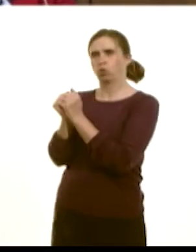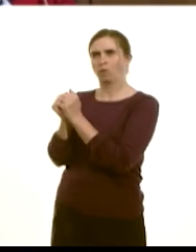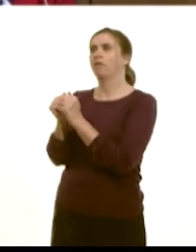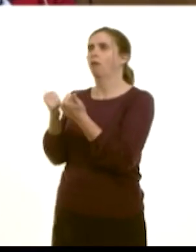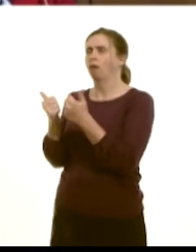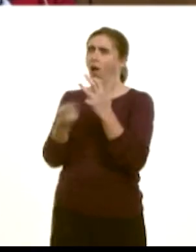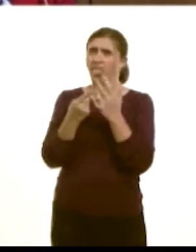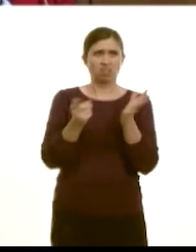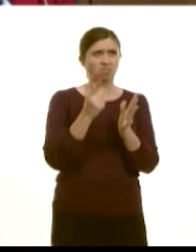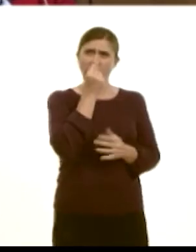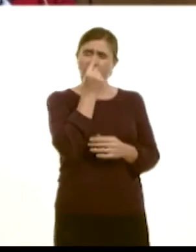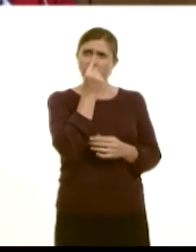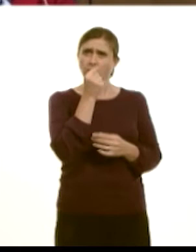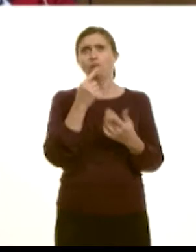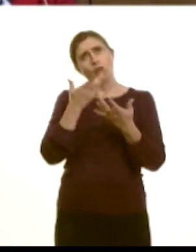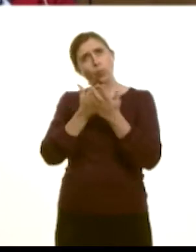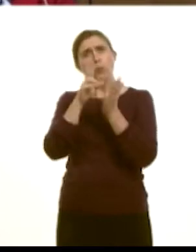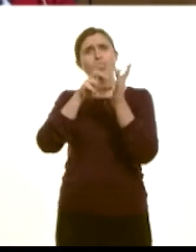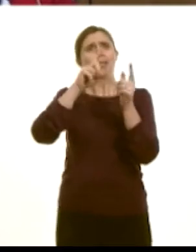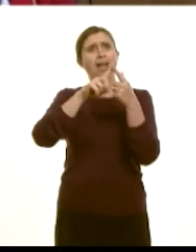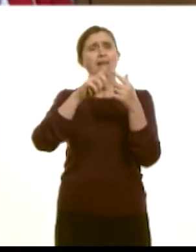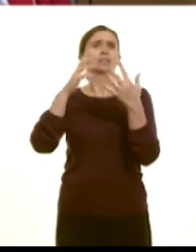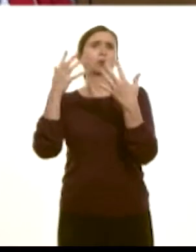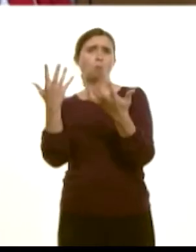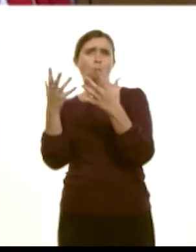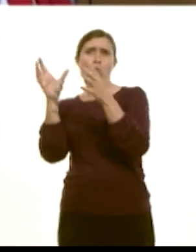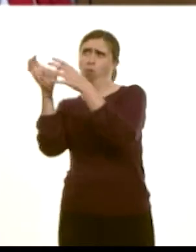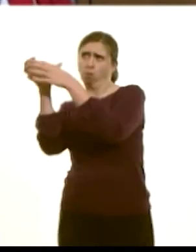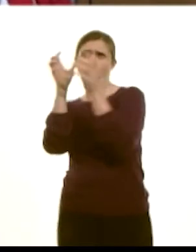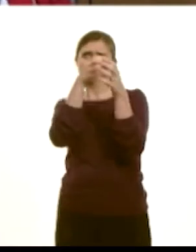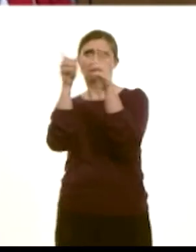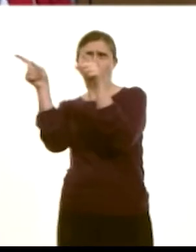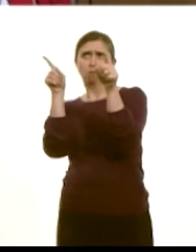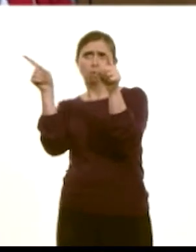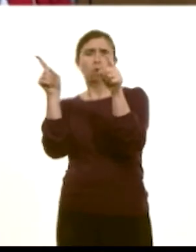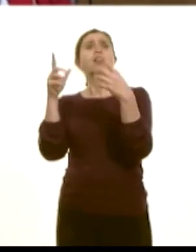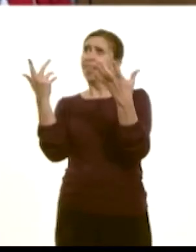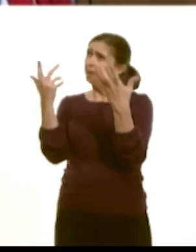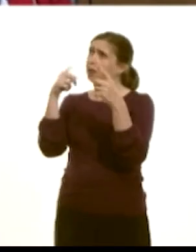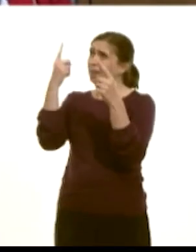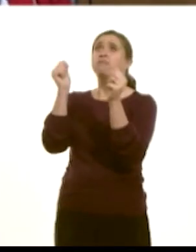processes, whether it is through NICE or through the AWMSG, to be then made available to the general public via prescribing physicians.